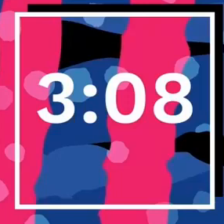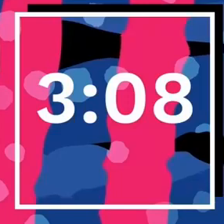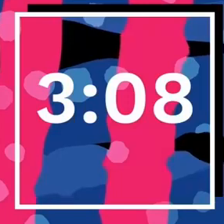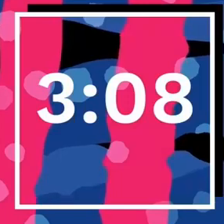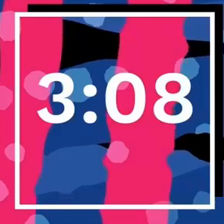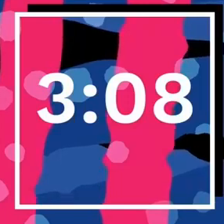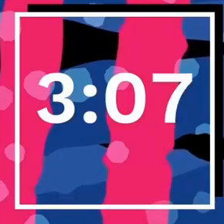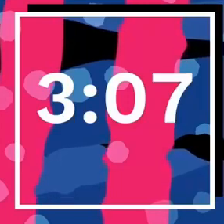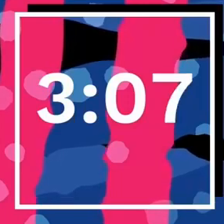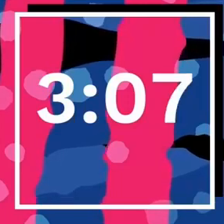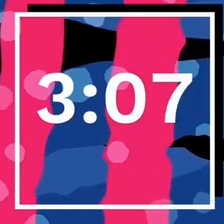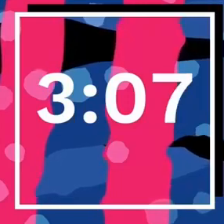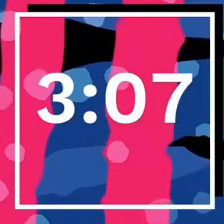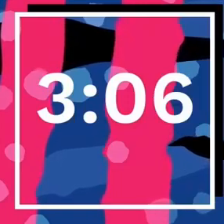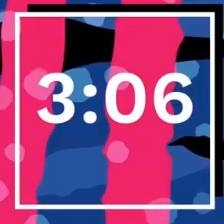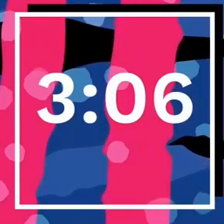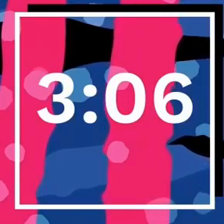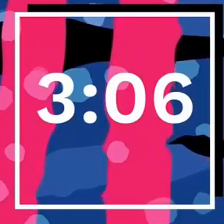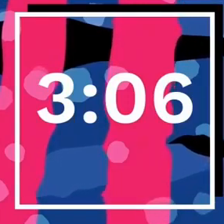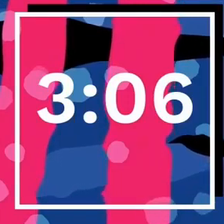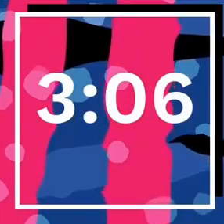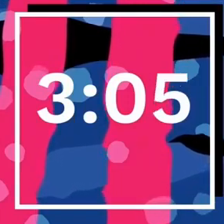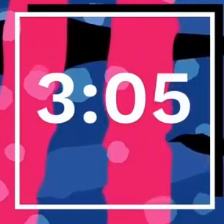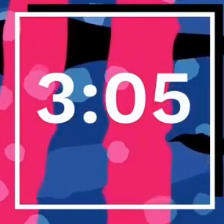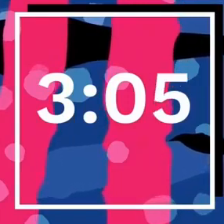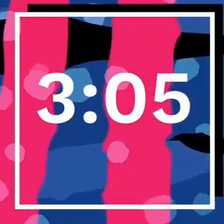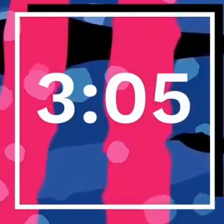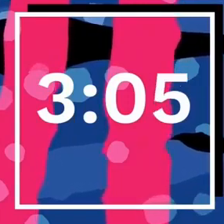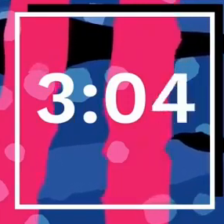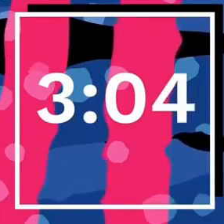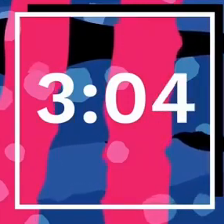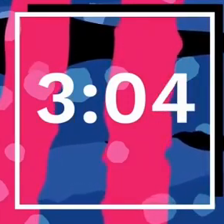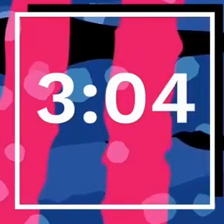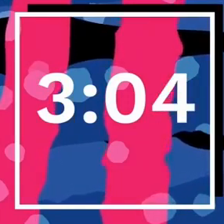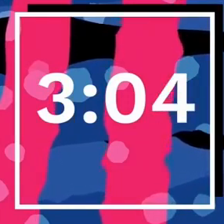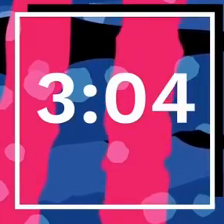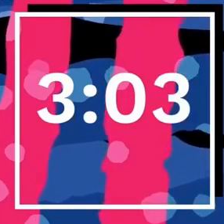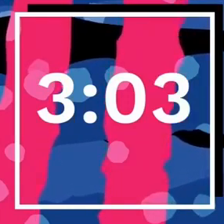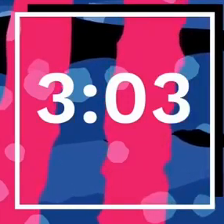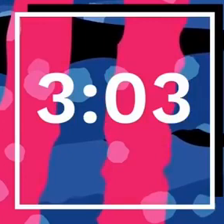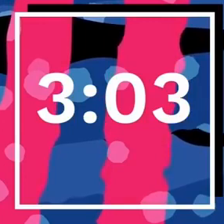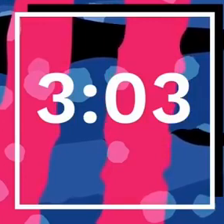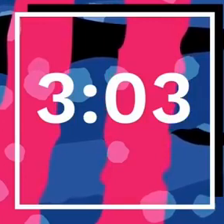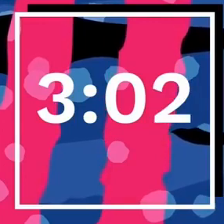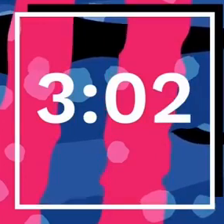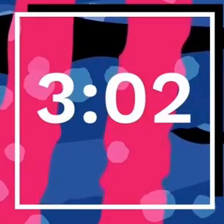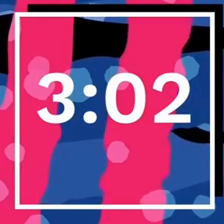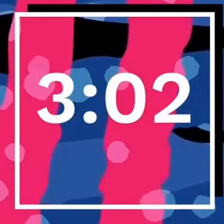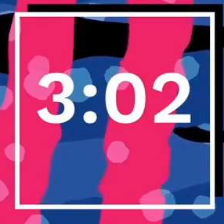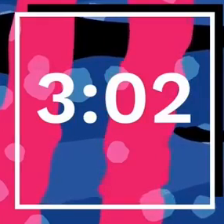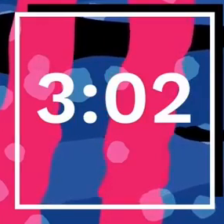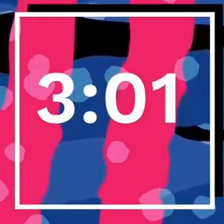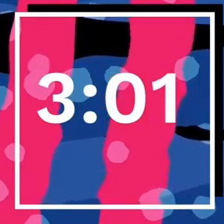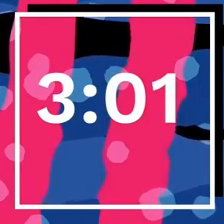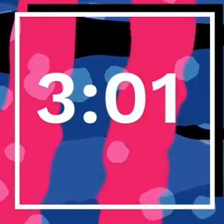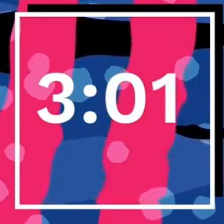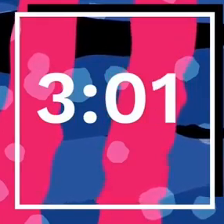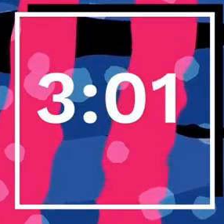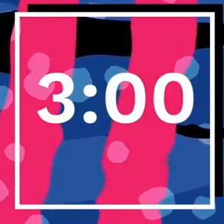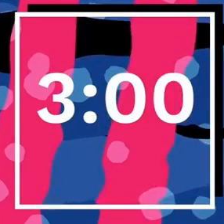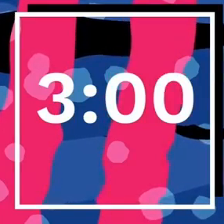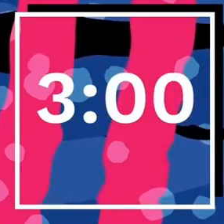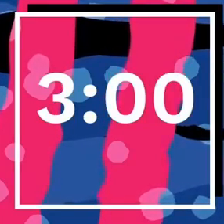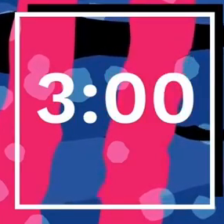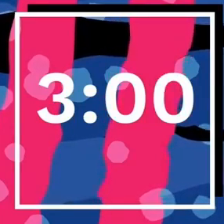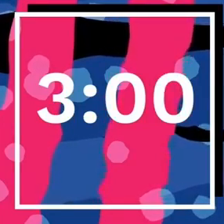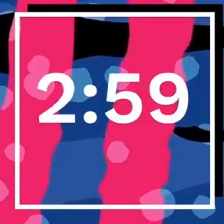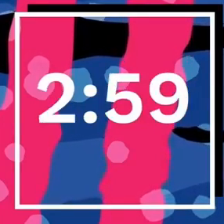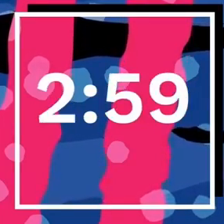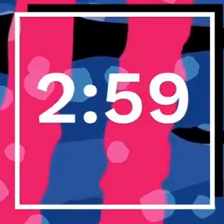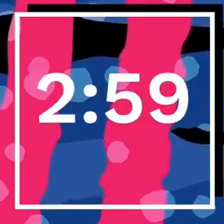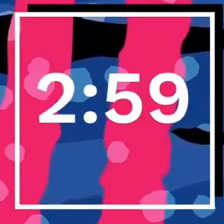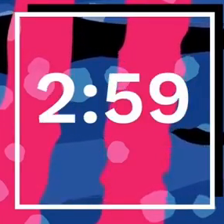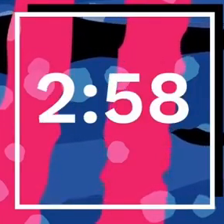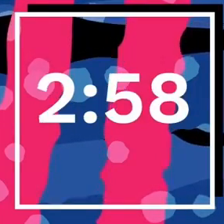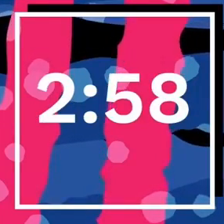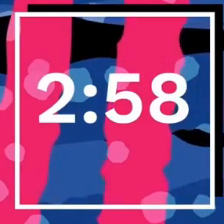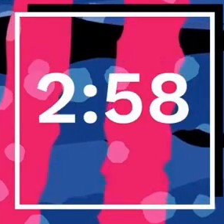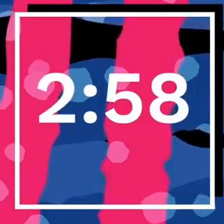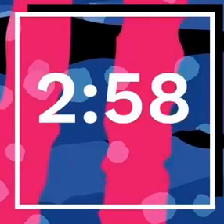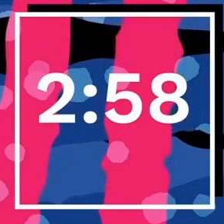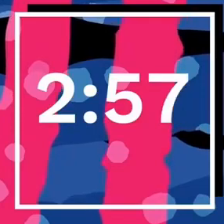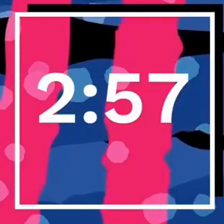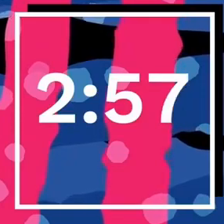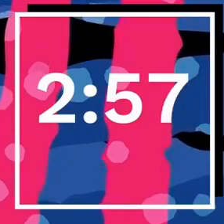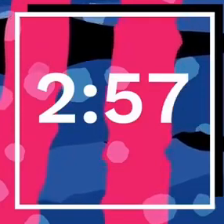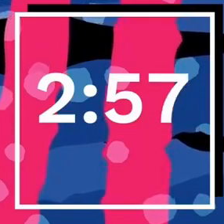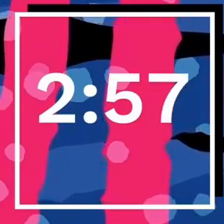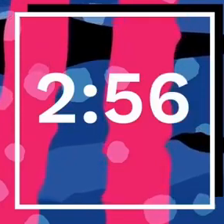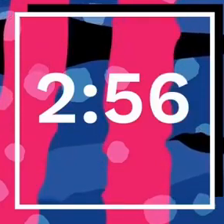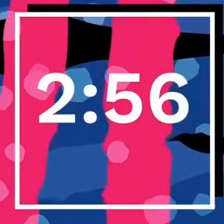ABLE TO GET BACK IN MY OWN